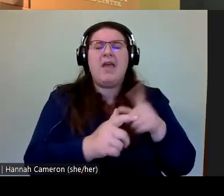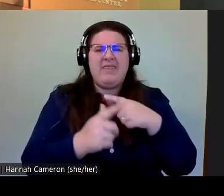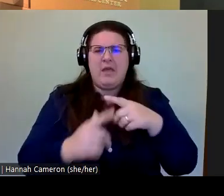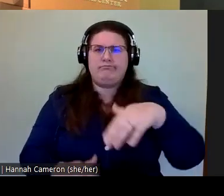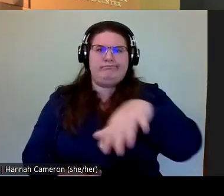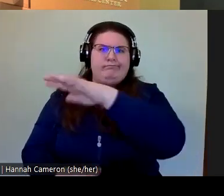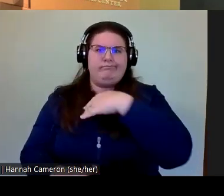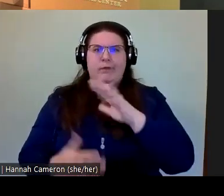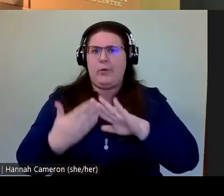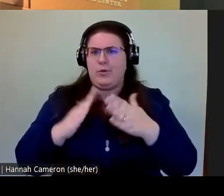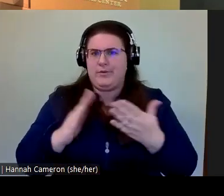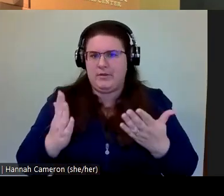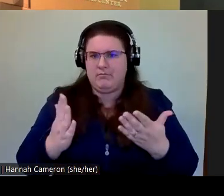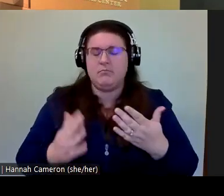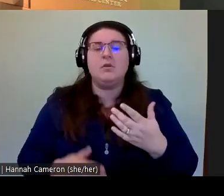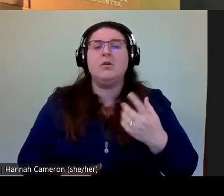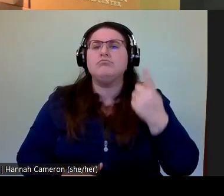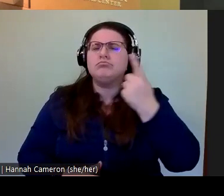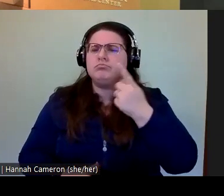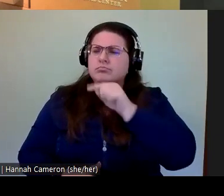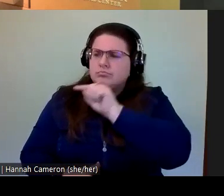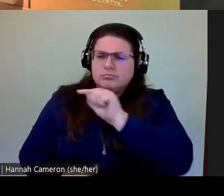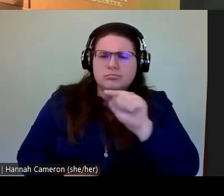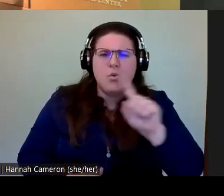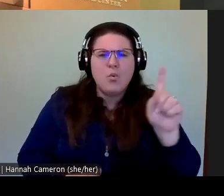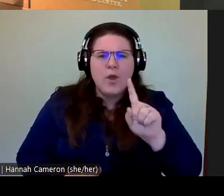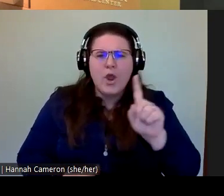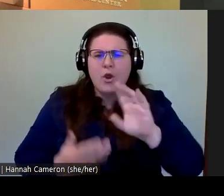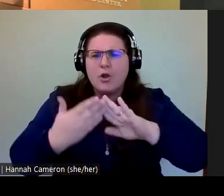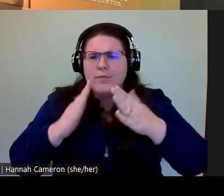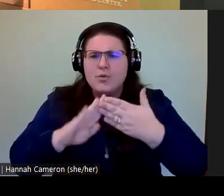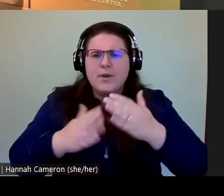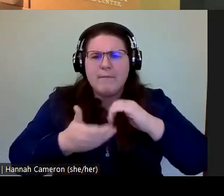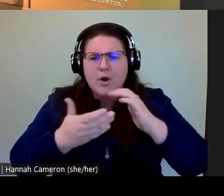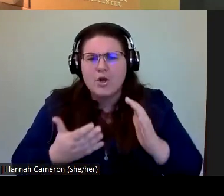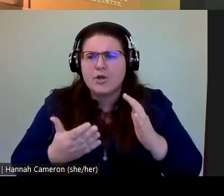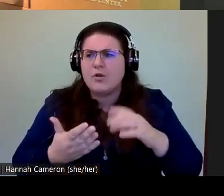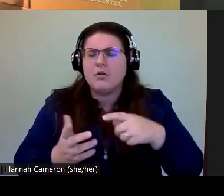with a collaborative care team in Primary Care excuse me could we improve access to care could